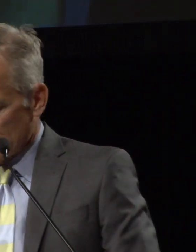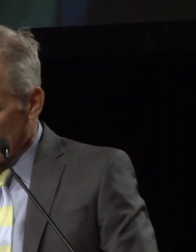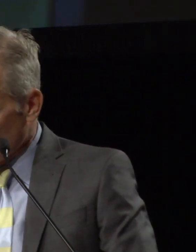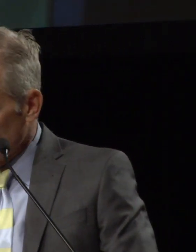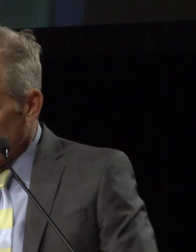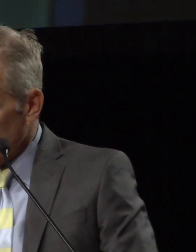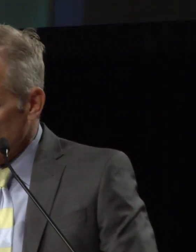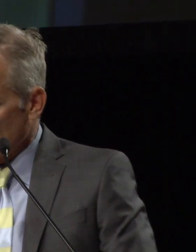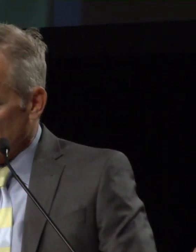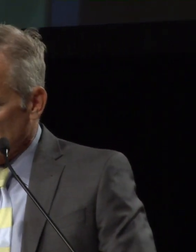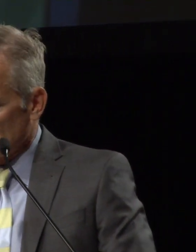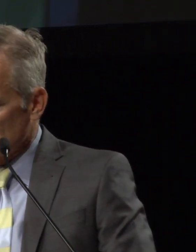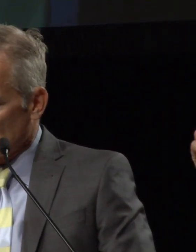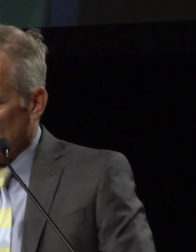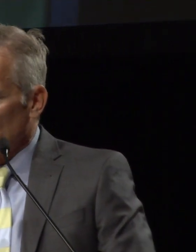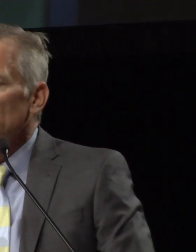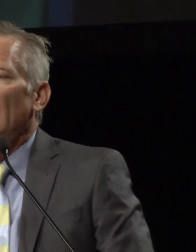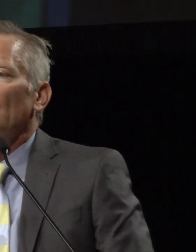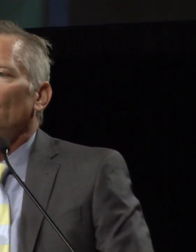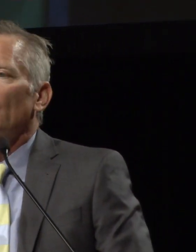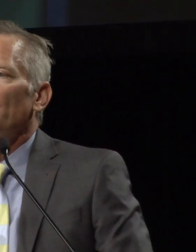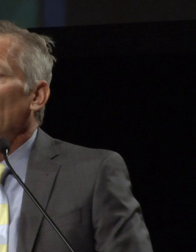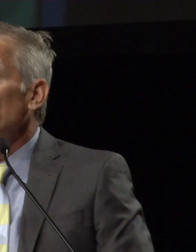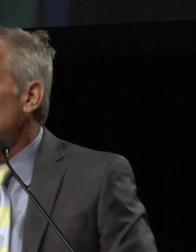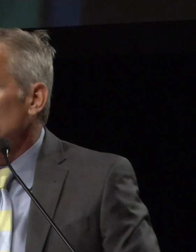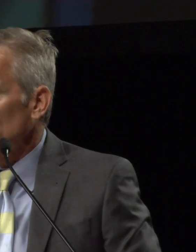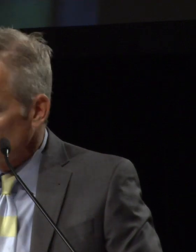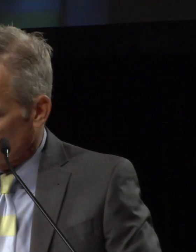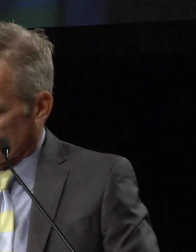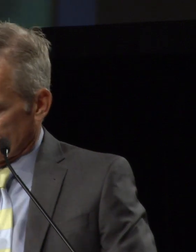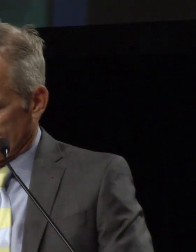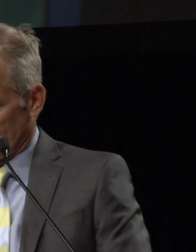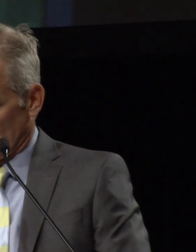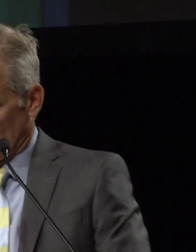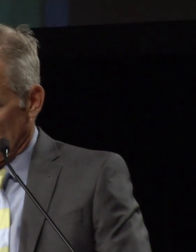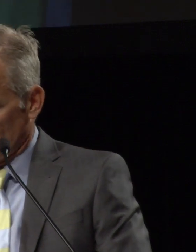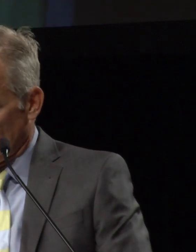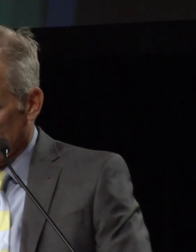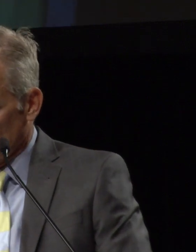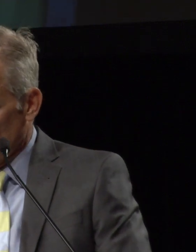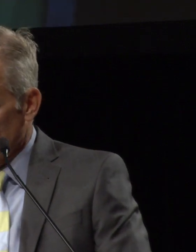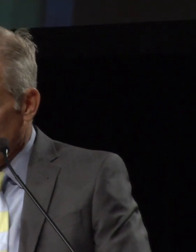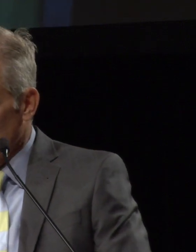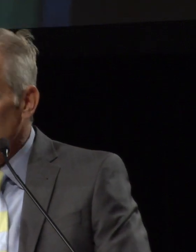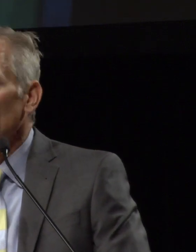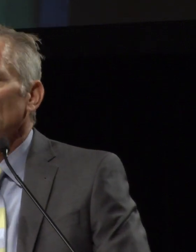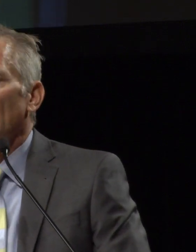BUT NOT ALL THE NUMBERS THE DEANS AND I LOOKED AT WERE ABOUT THE INSTITUTION. IN FACT, WE SPENT MOST OF OUR